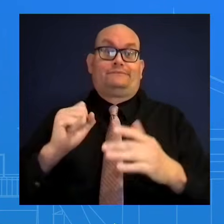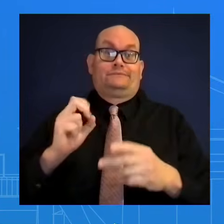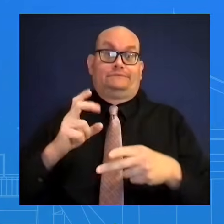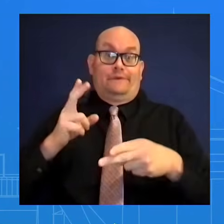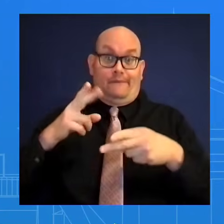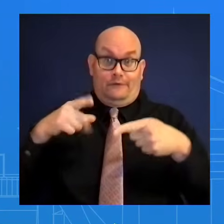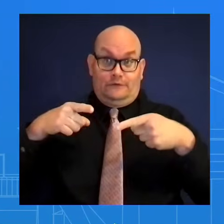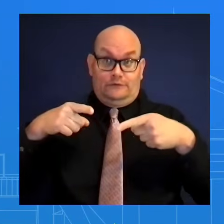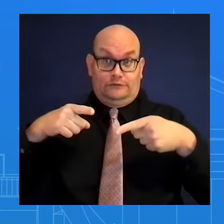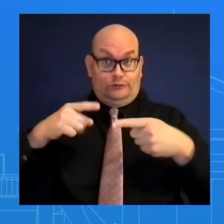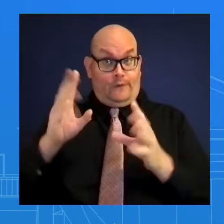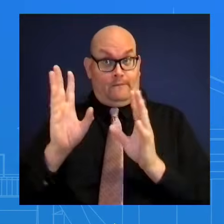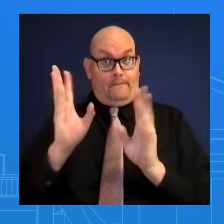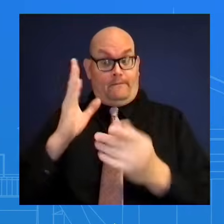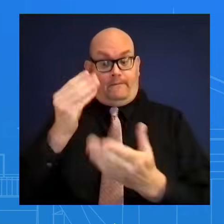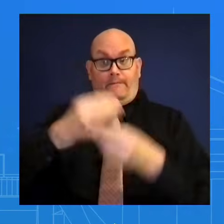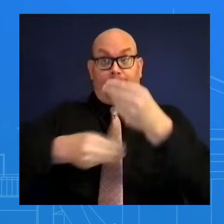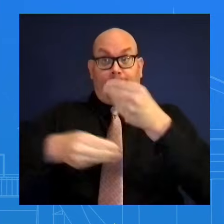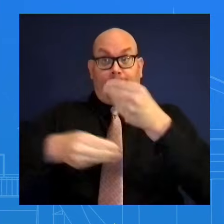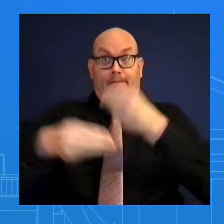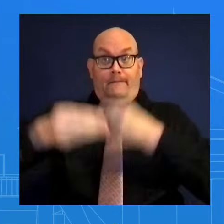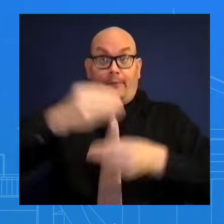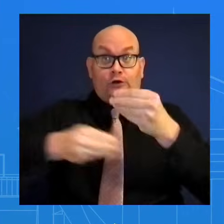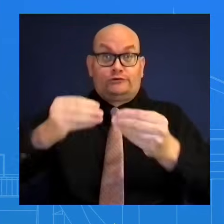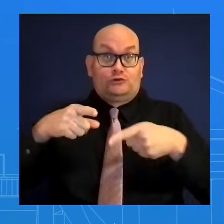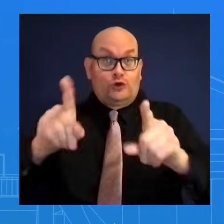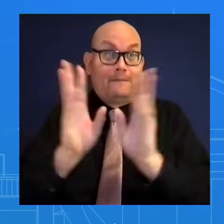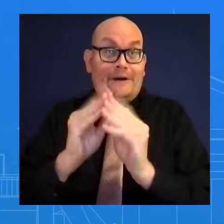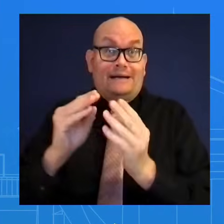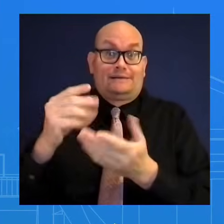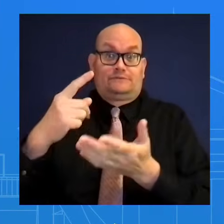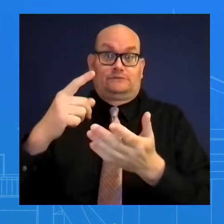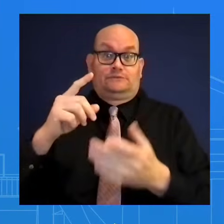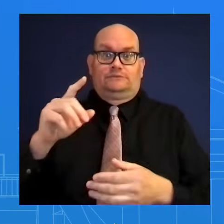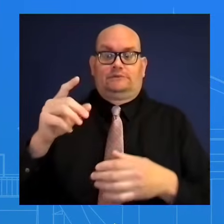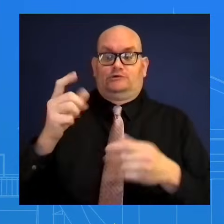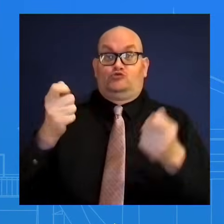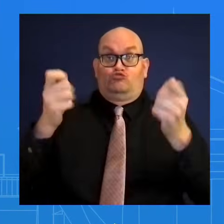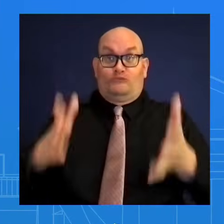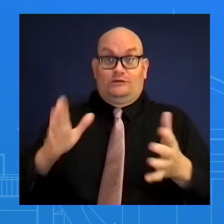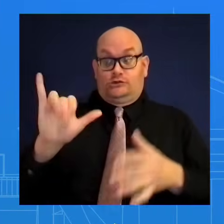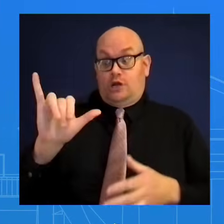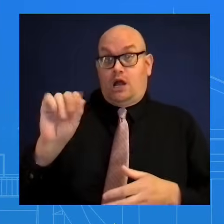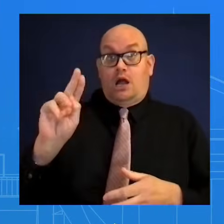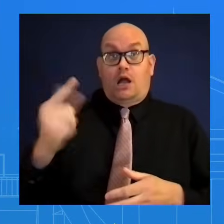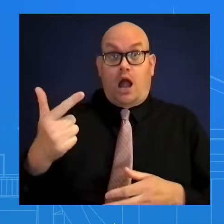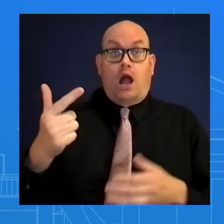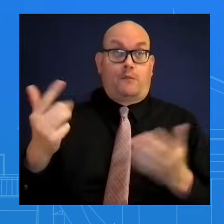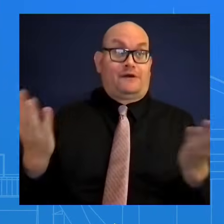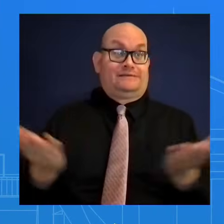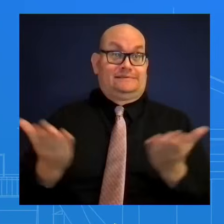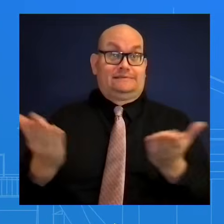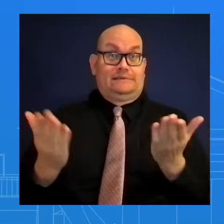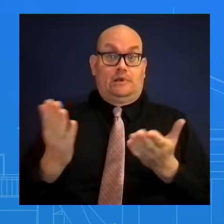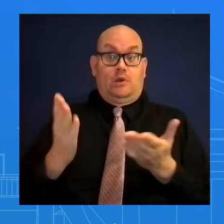She was part of the negotiation process. So, not going to go beyond what she shared here to all of you just yesterday.